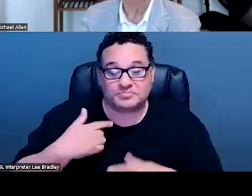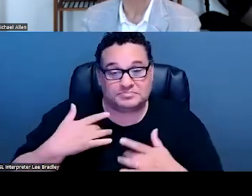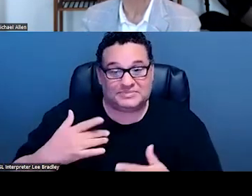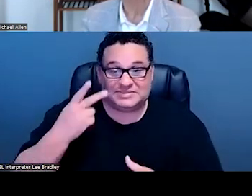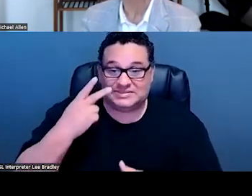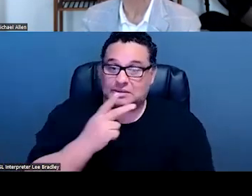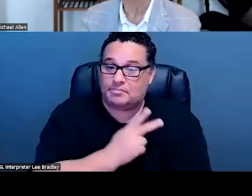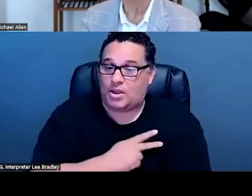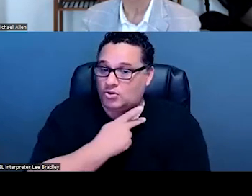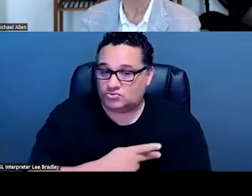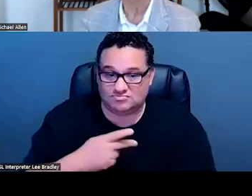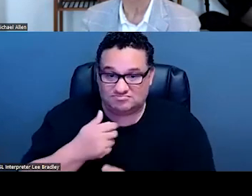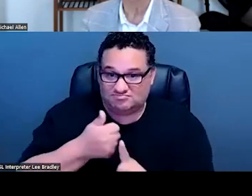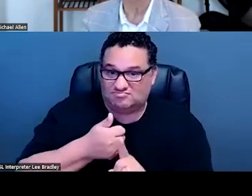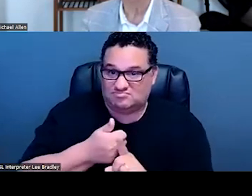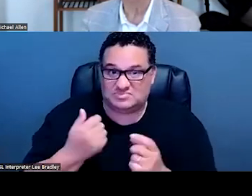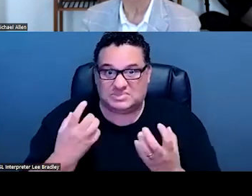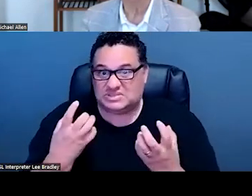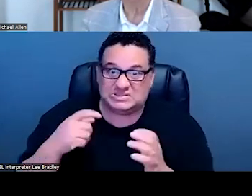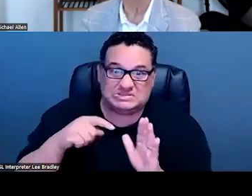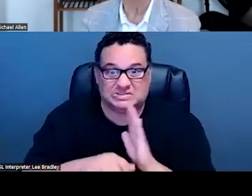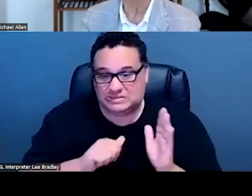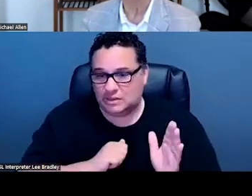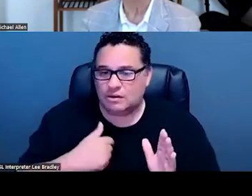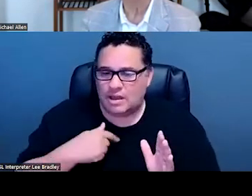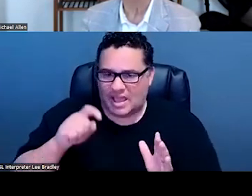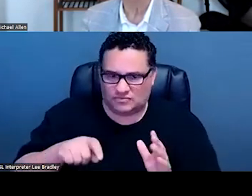WHO IS SUICIDAL, I REALLY, I HAVE TO MAKE THAT DECISION AM I GOING TO SEND THEM HOME,